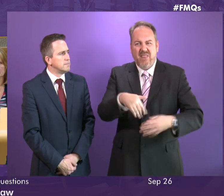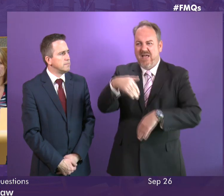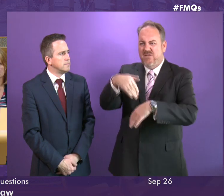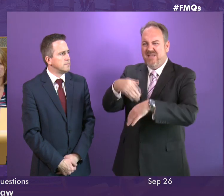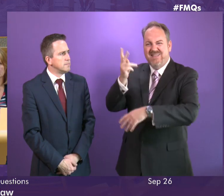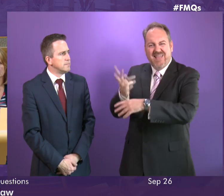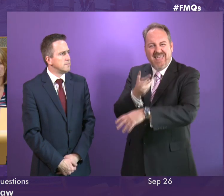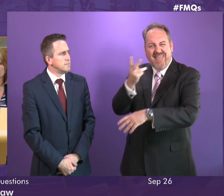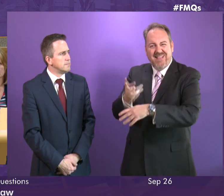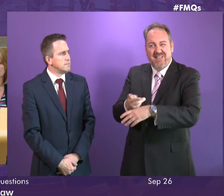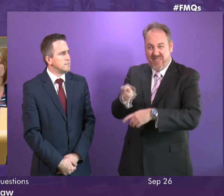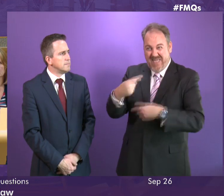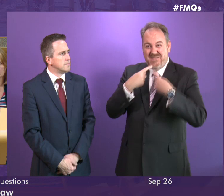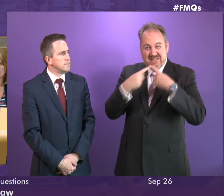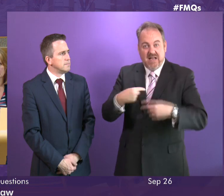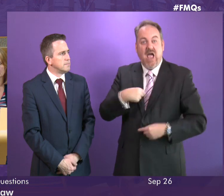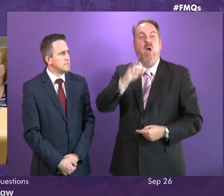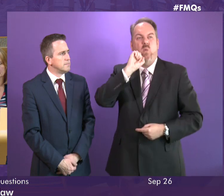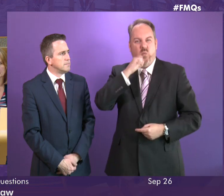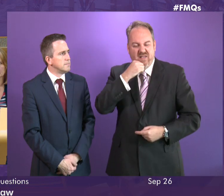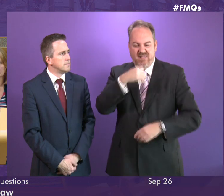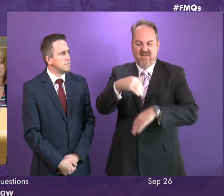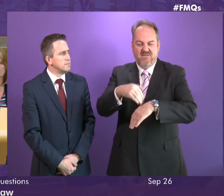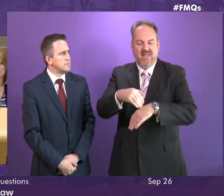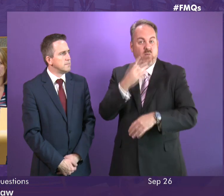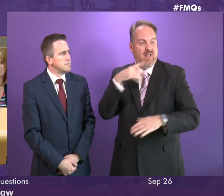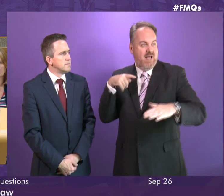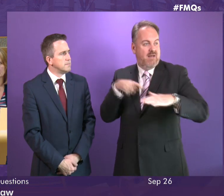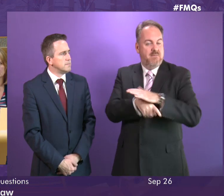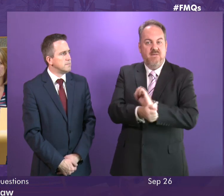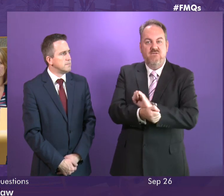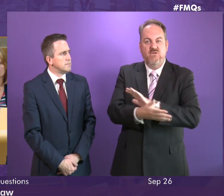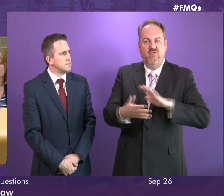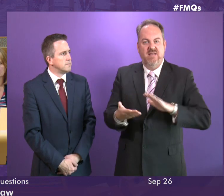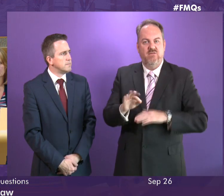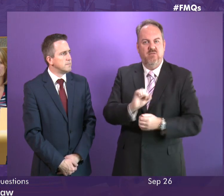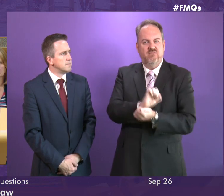where the offender has stated their intention to reoffend upon release. For the good of